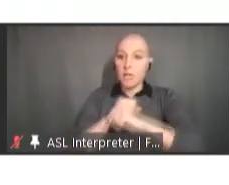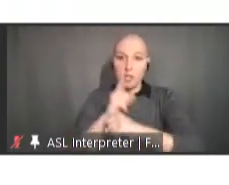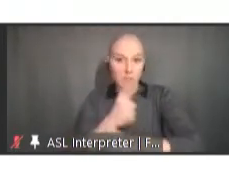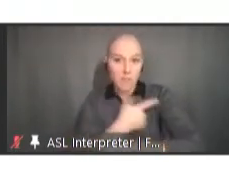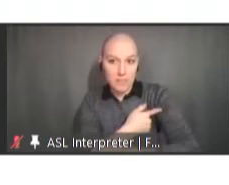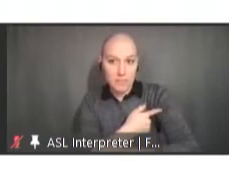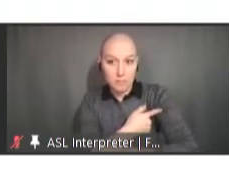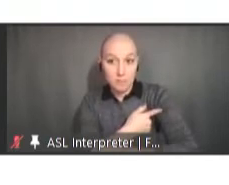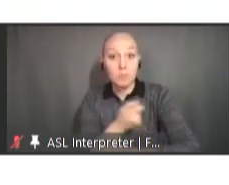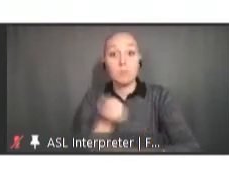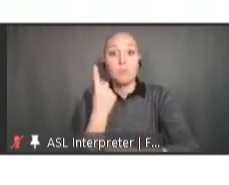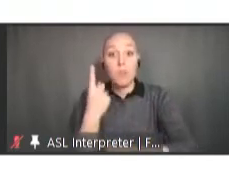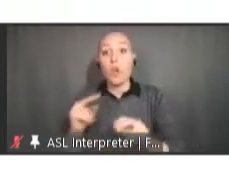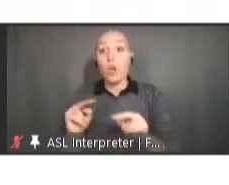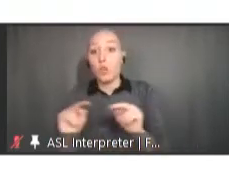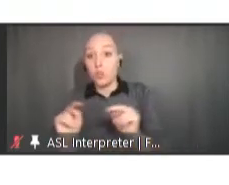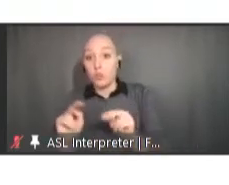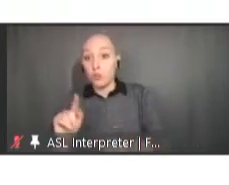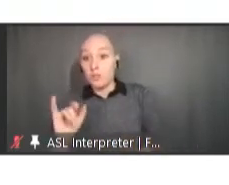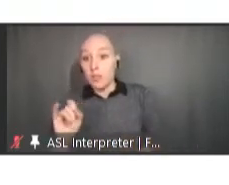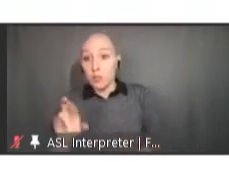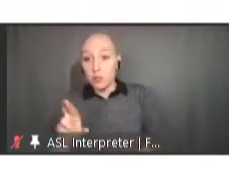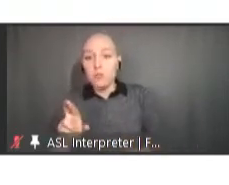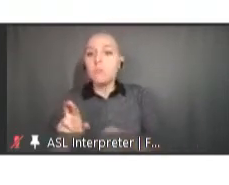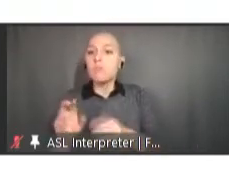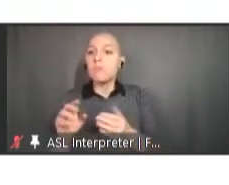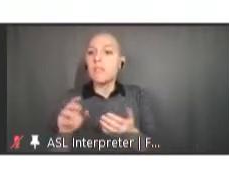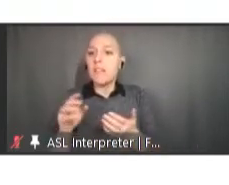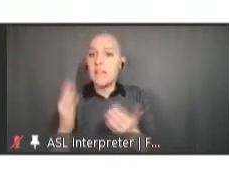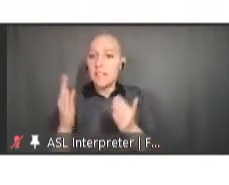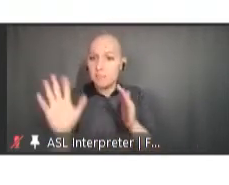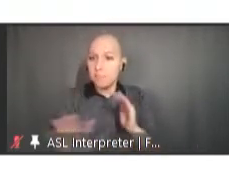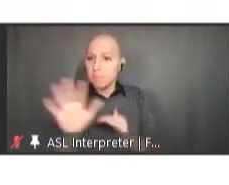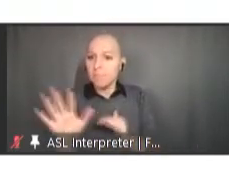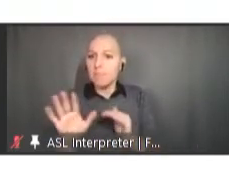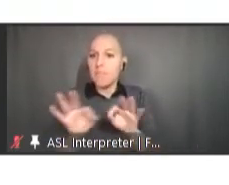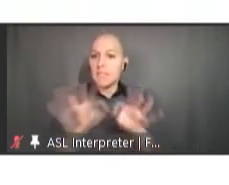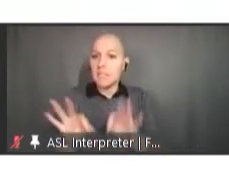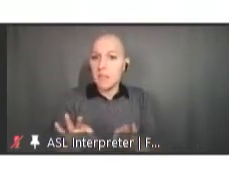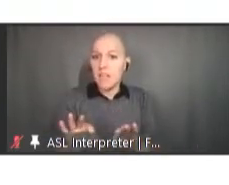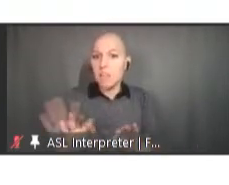titer was estimated to explain about two thirds of the protective efficacy, which is that impressive